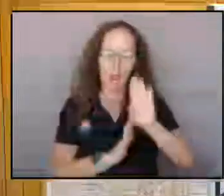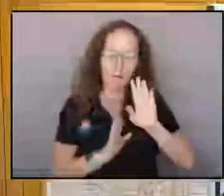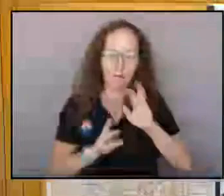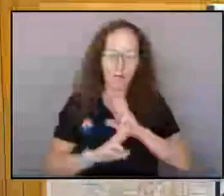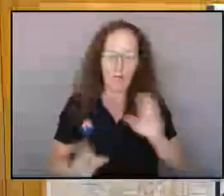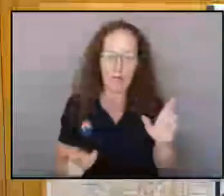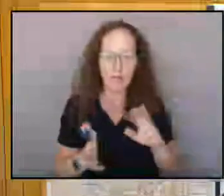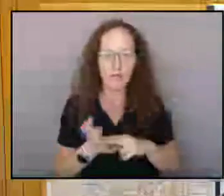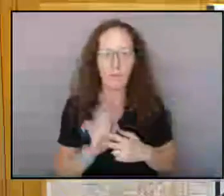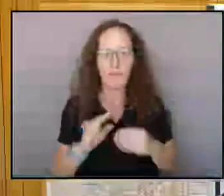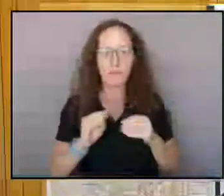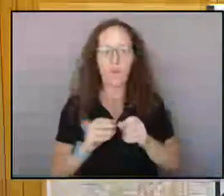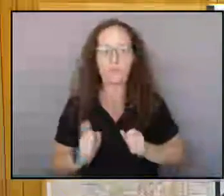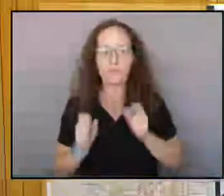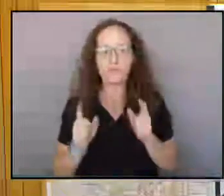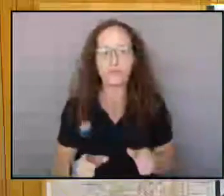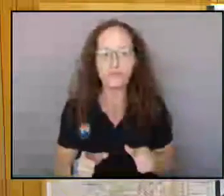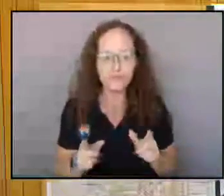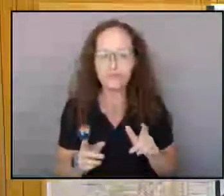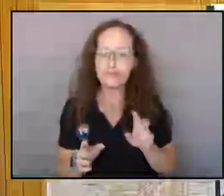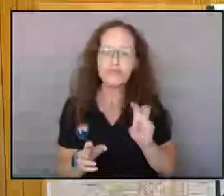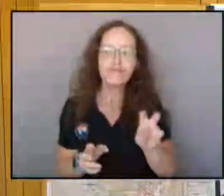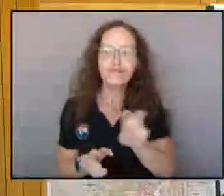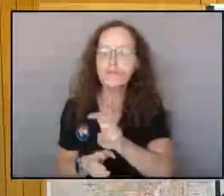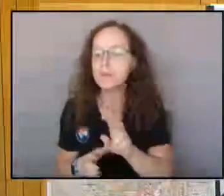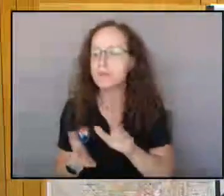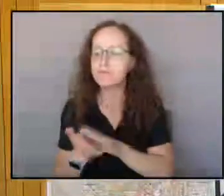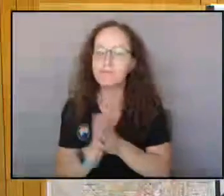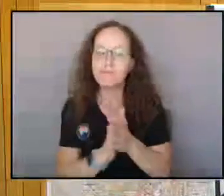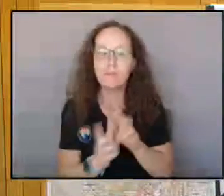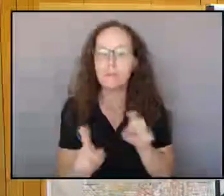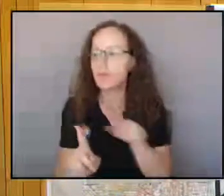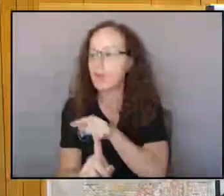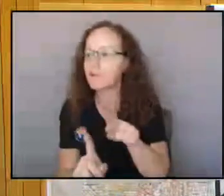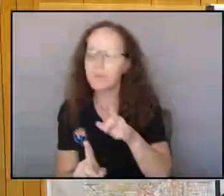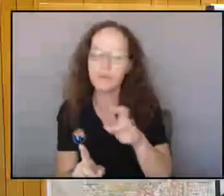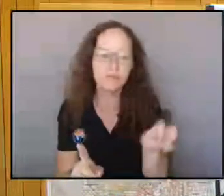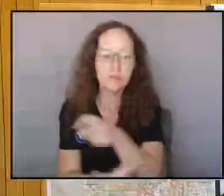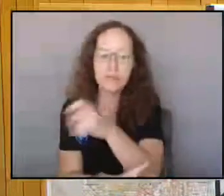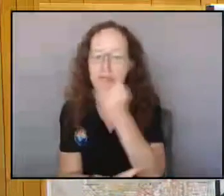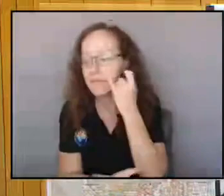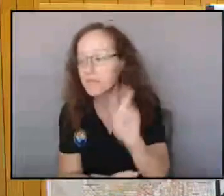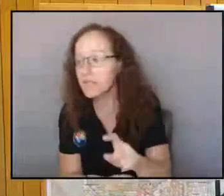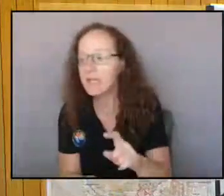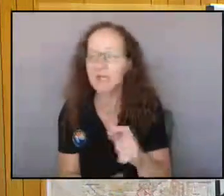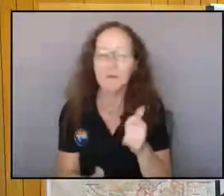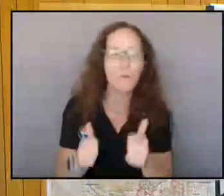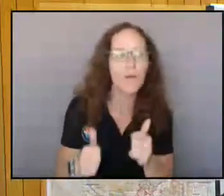STILL BE ABLE TO MOVE RAPIDLY TO A LOWER PROBABILITY SOLUTION OR THE NEXT ALTERNATIVE IF THE SITUATION